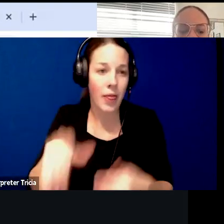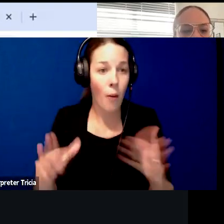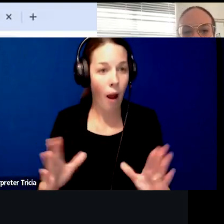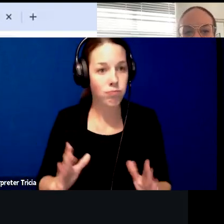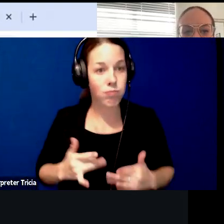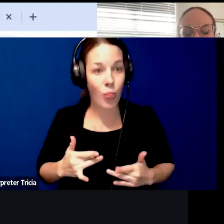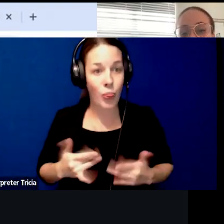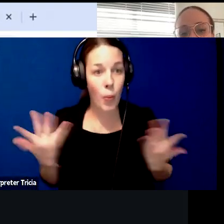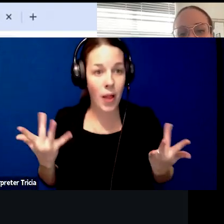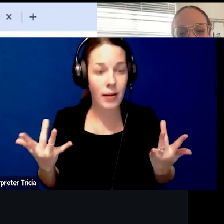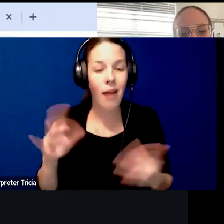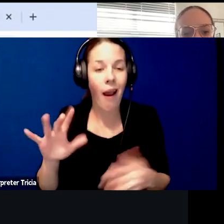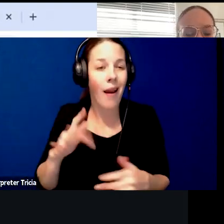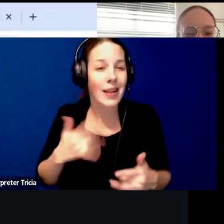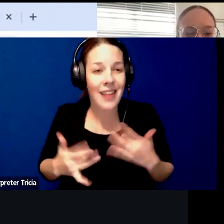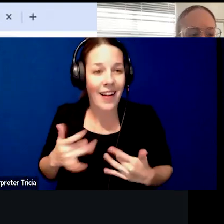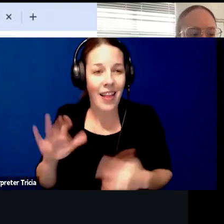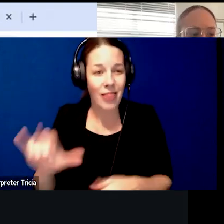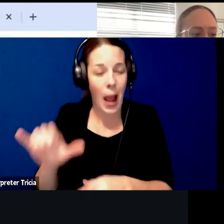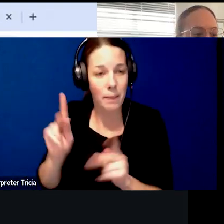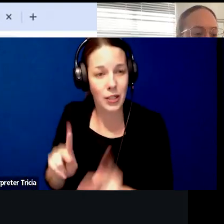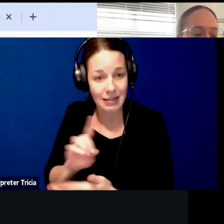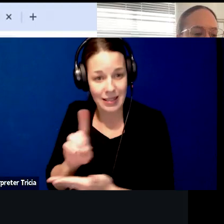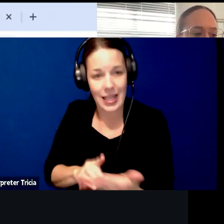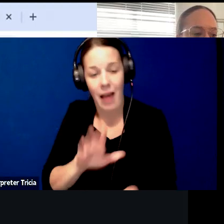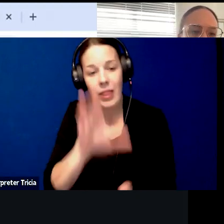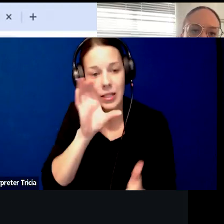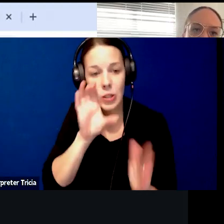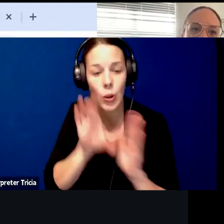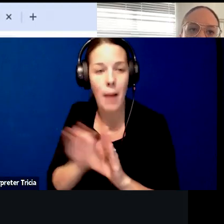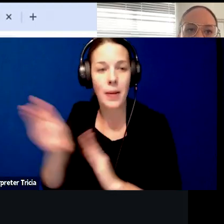It was exciting. The person that actually designed this graphic is a gentleman by the name of Curry.